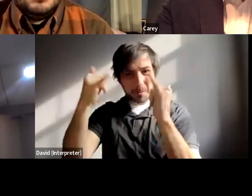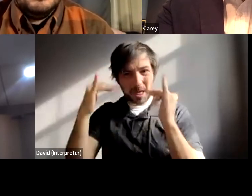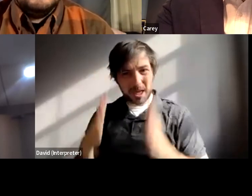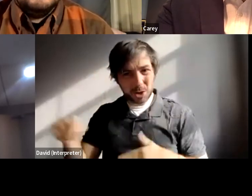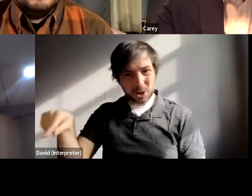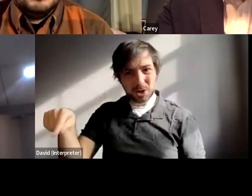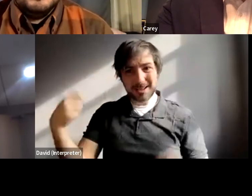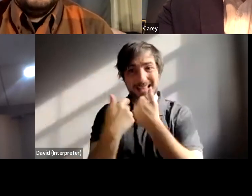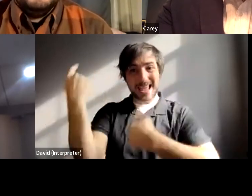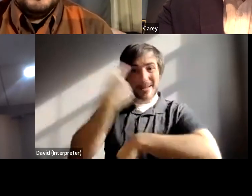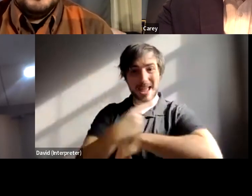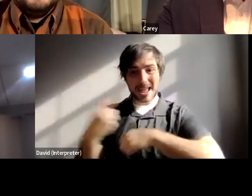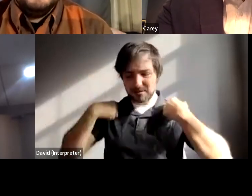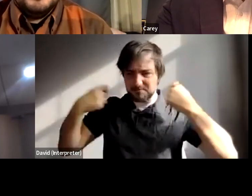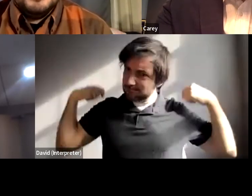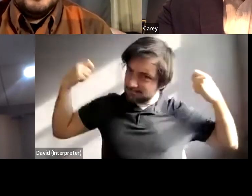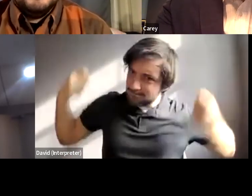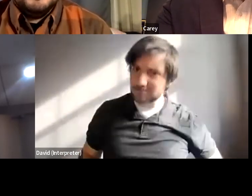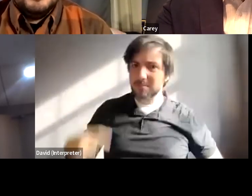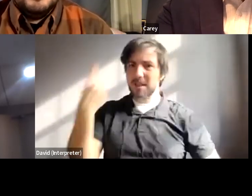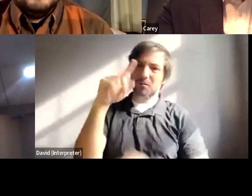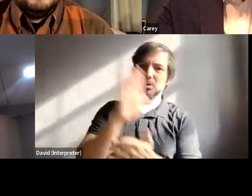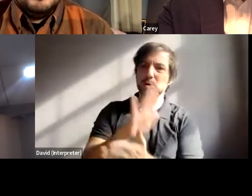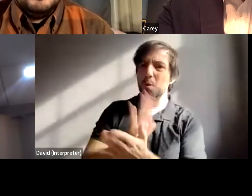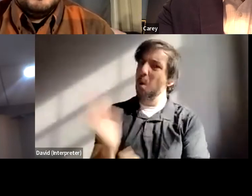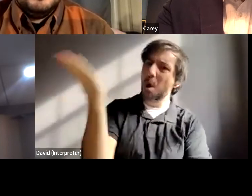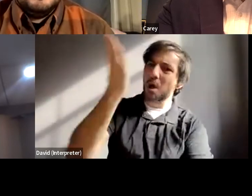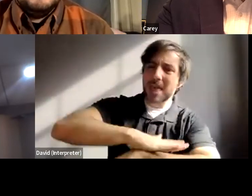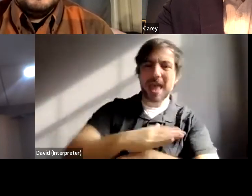to school. He would be on the sideline, running